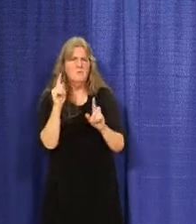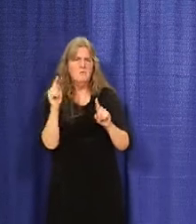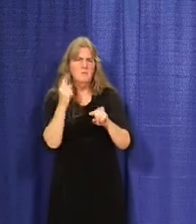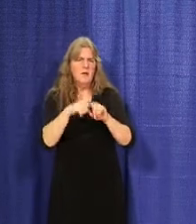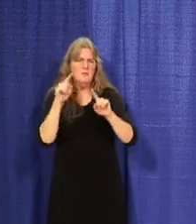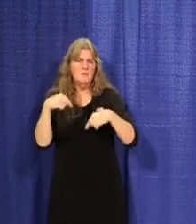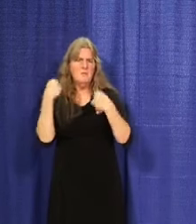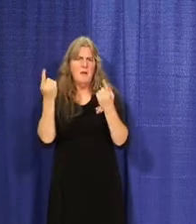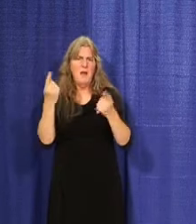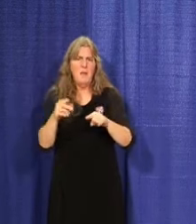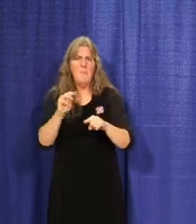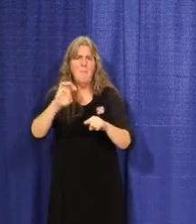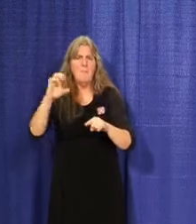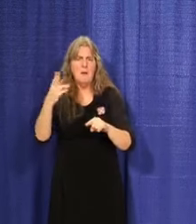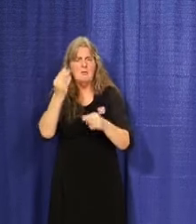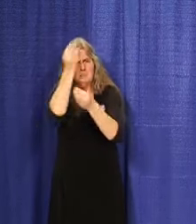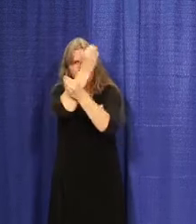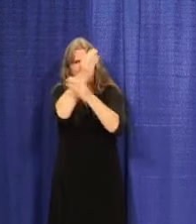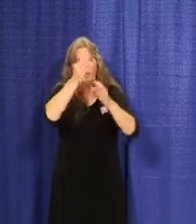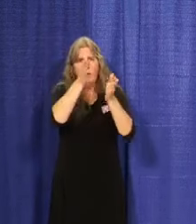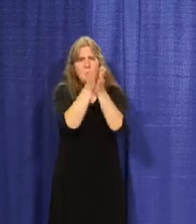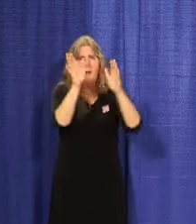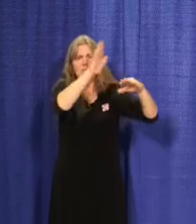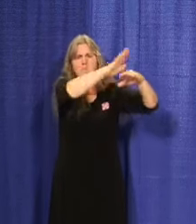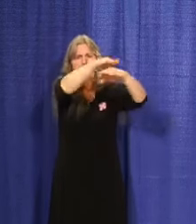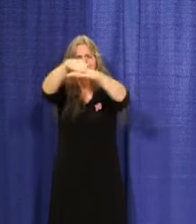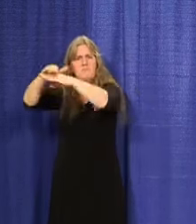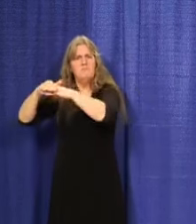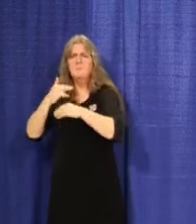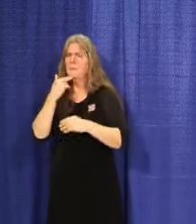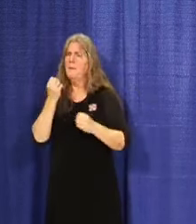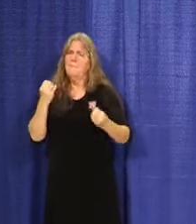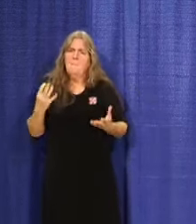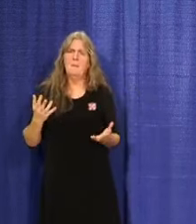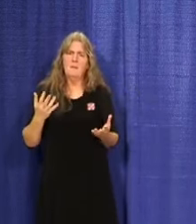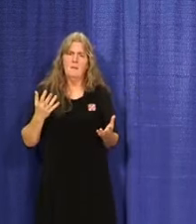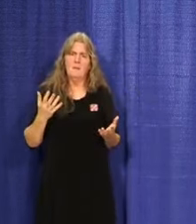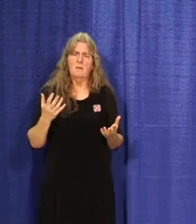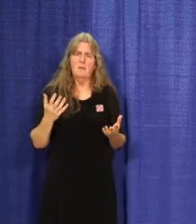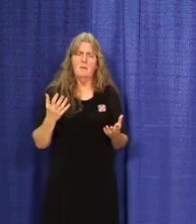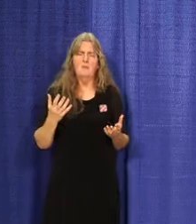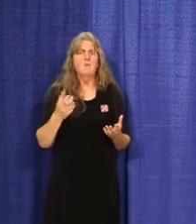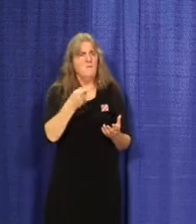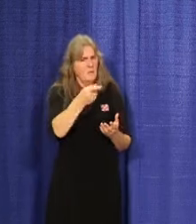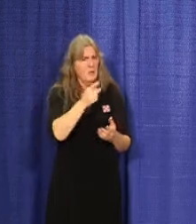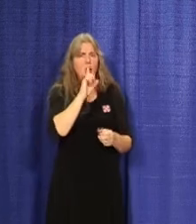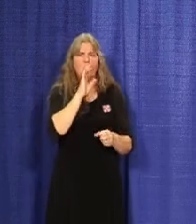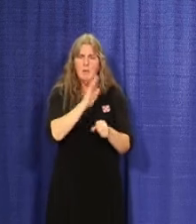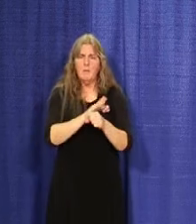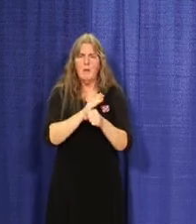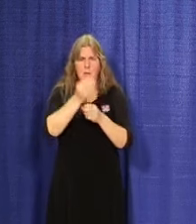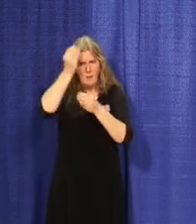since March. Well they have committed to transparency, we also have to look at the potential harm that